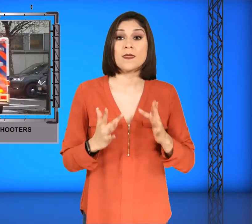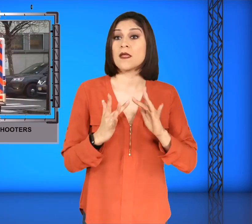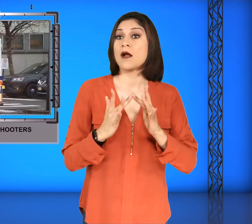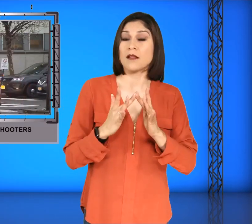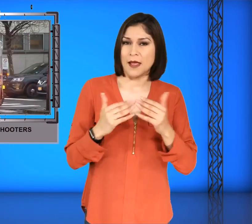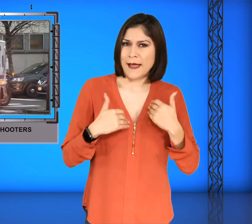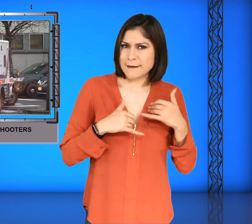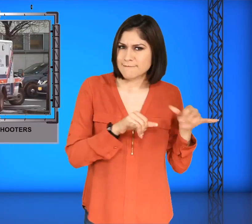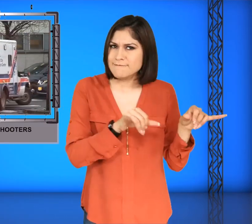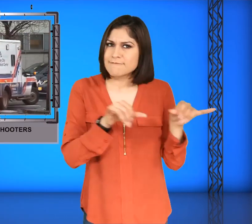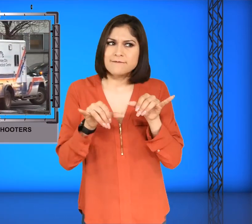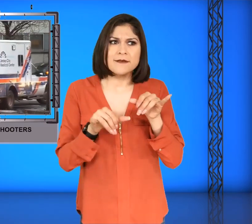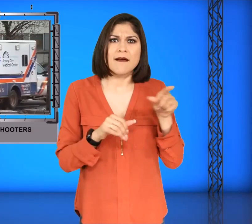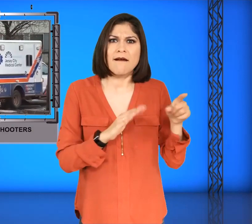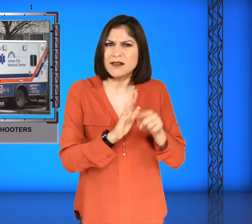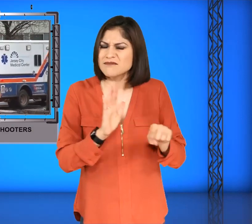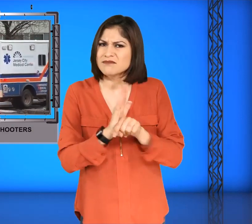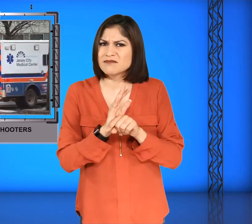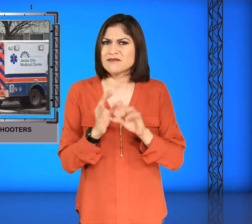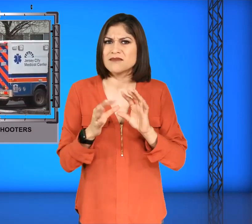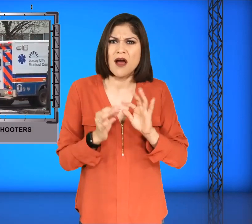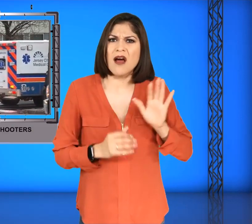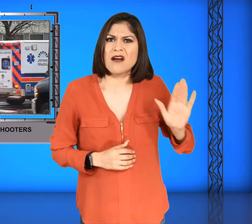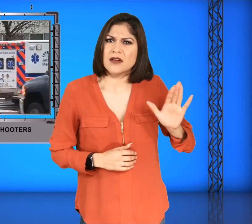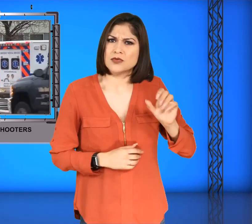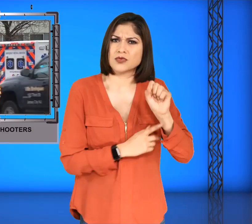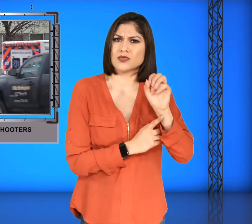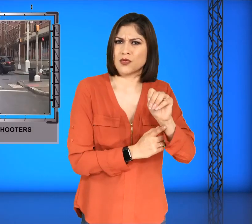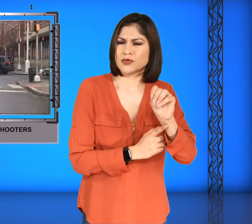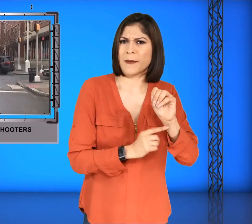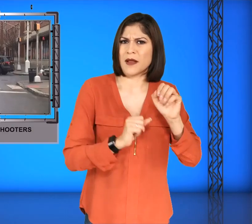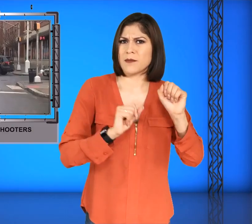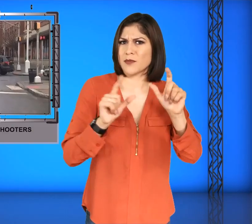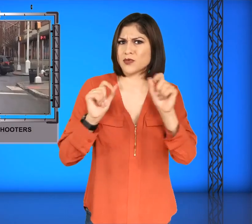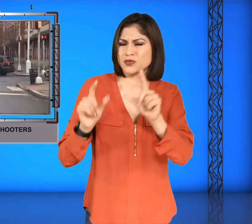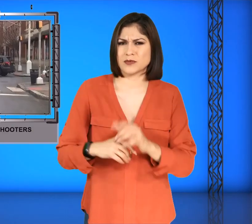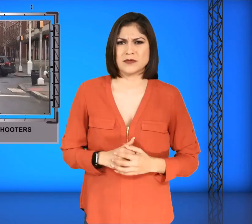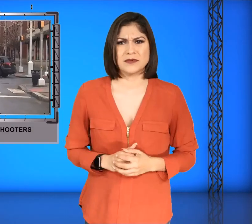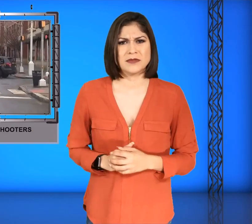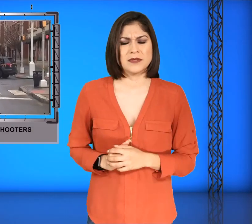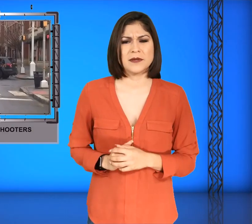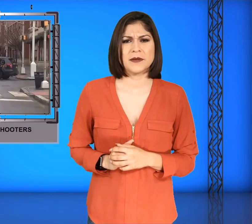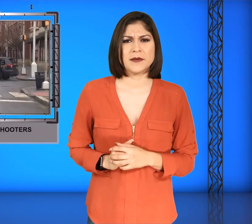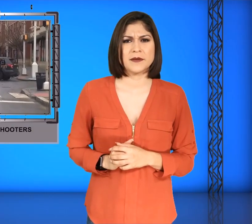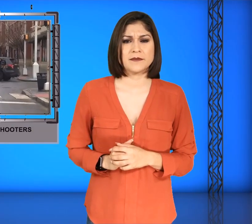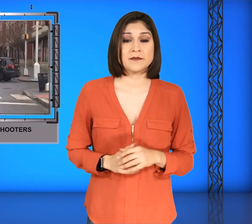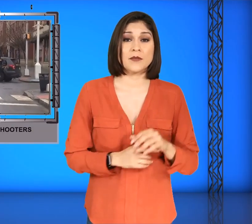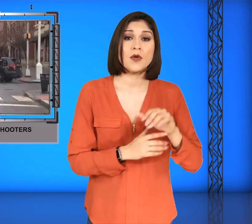Social media posts with similar sentiments have also been found online.